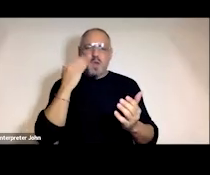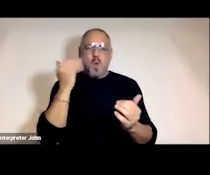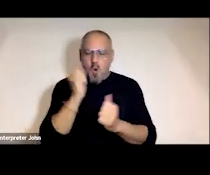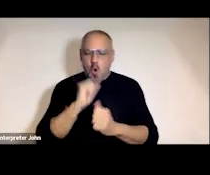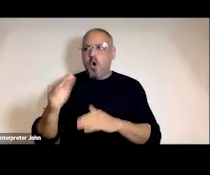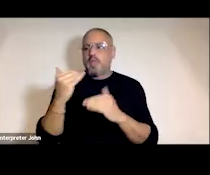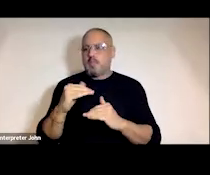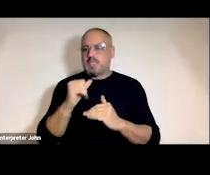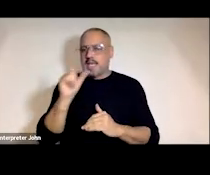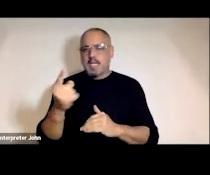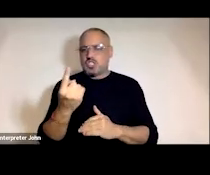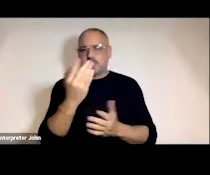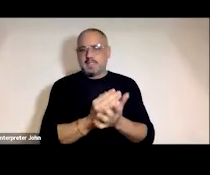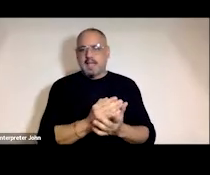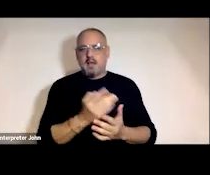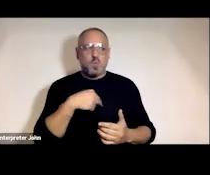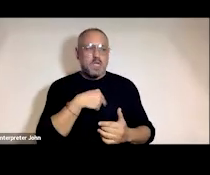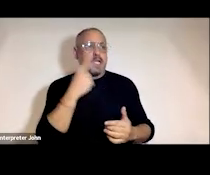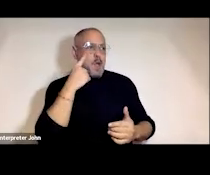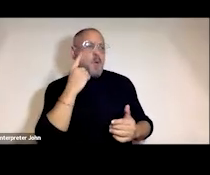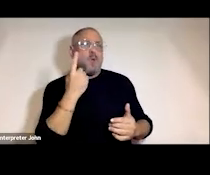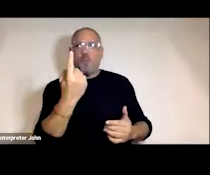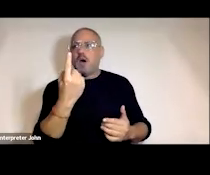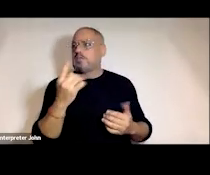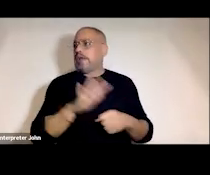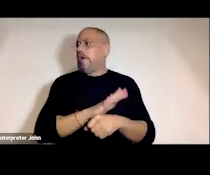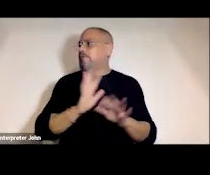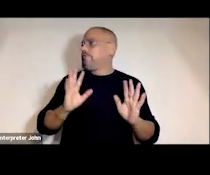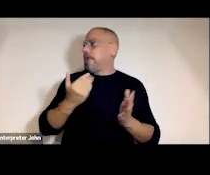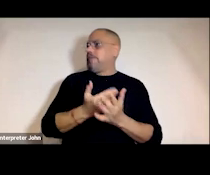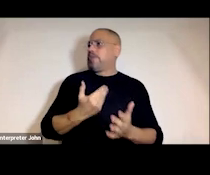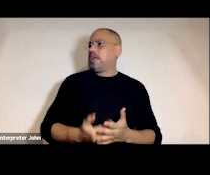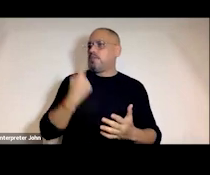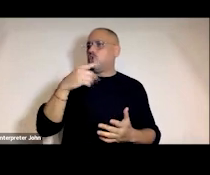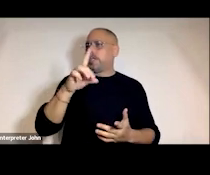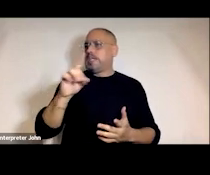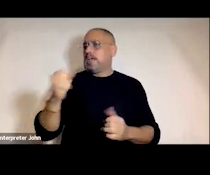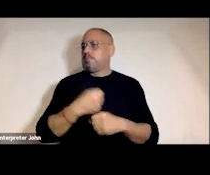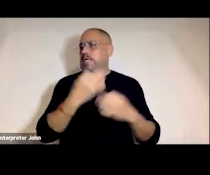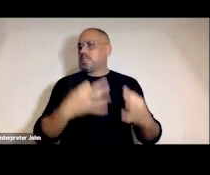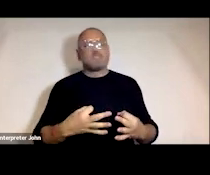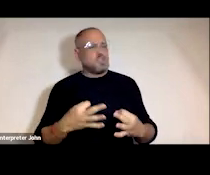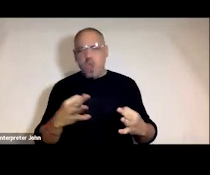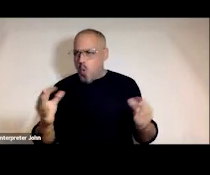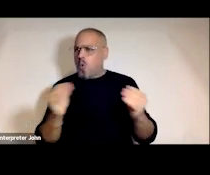and not just what we consider enough evidence for DDS to make a decision. Give them more than what they need